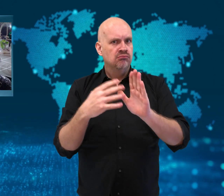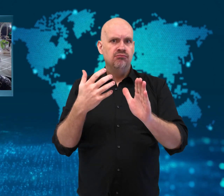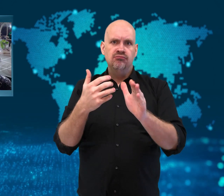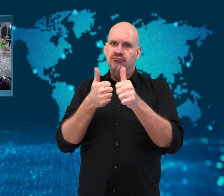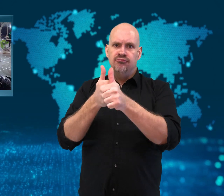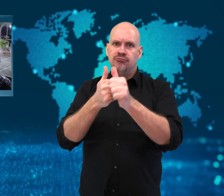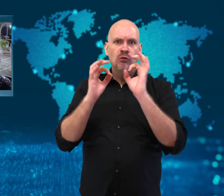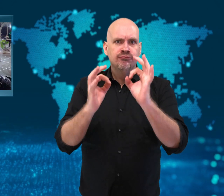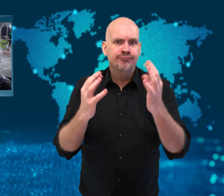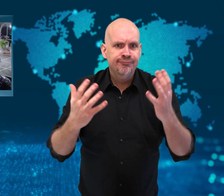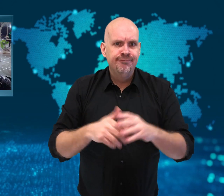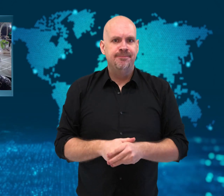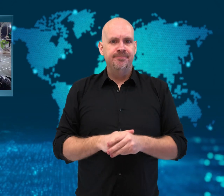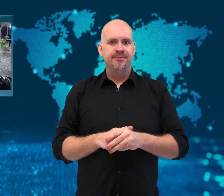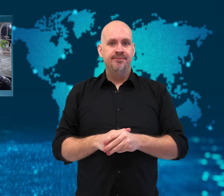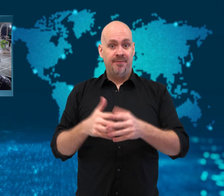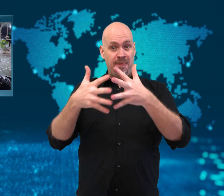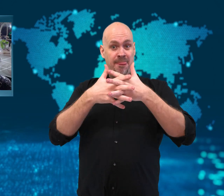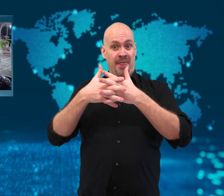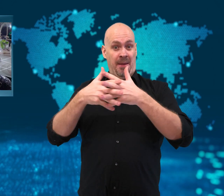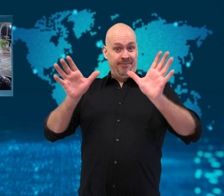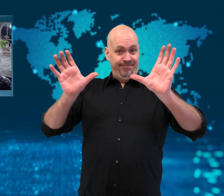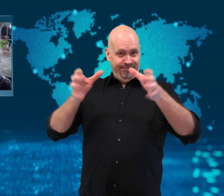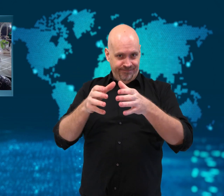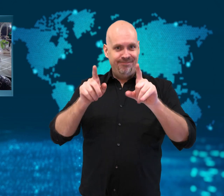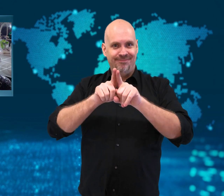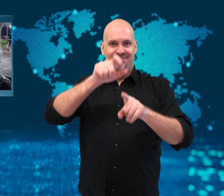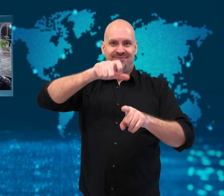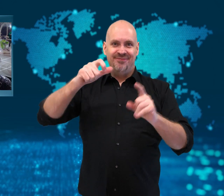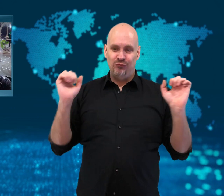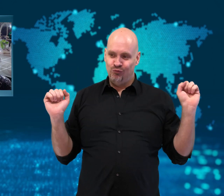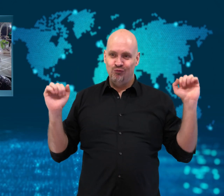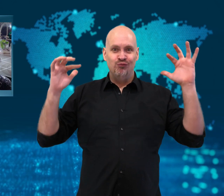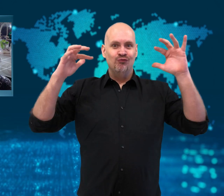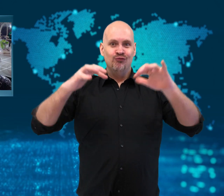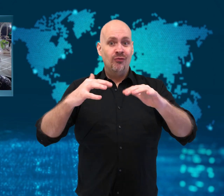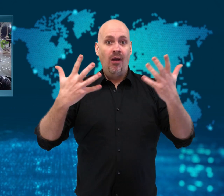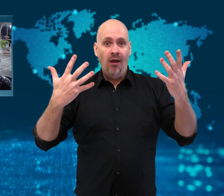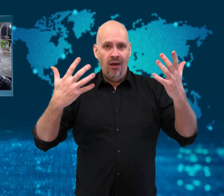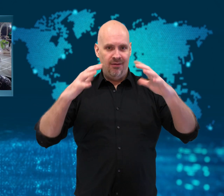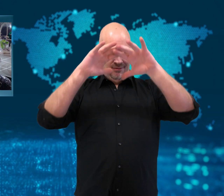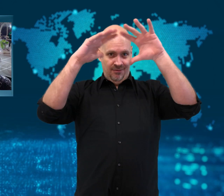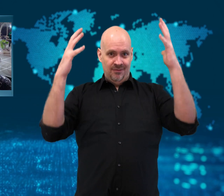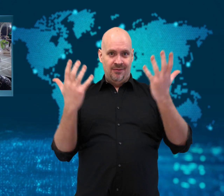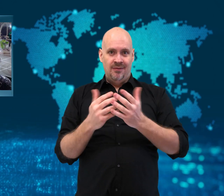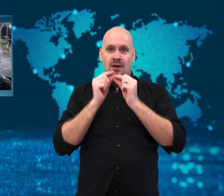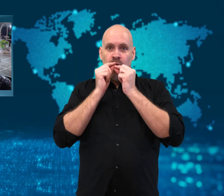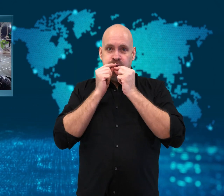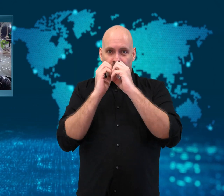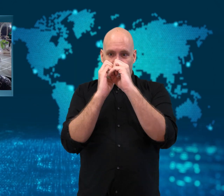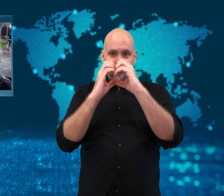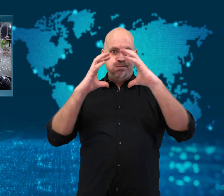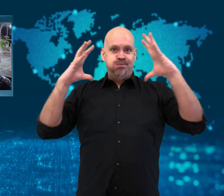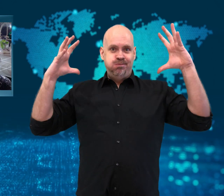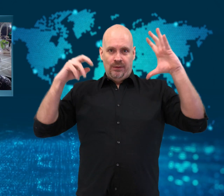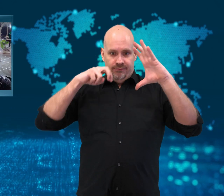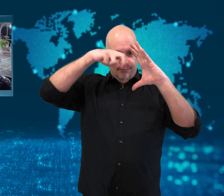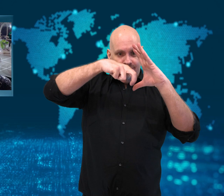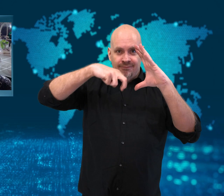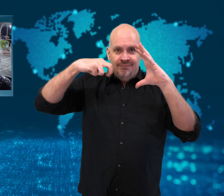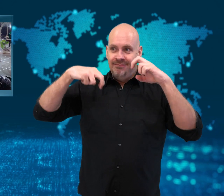the American band and concert-goers danced inside inflatable bubbles.